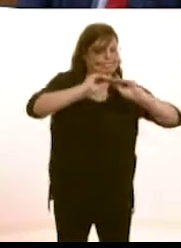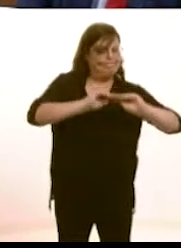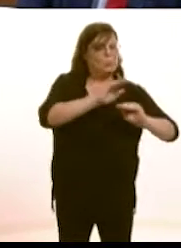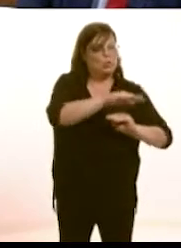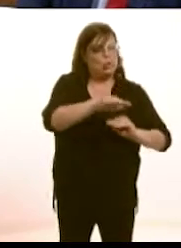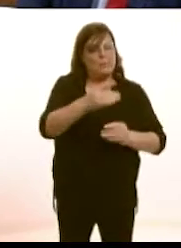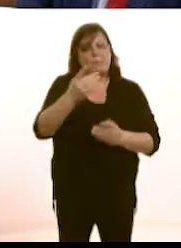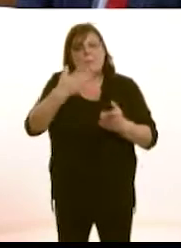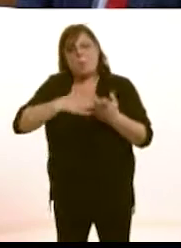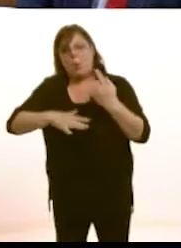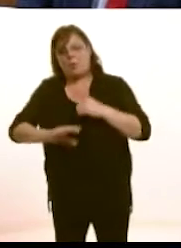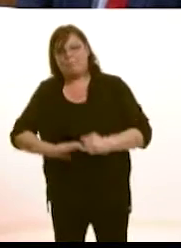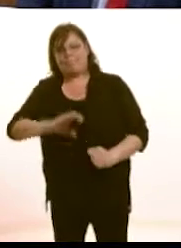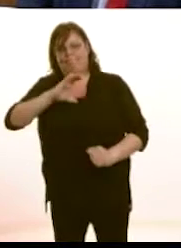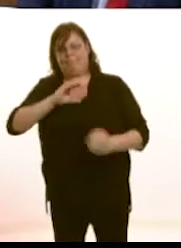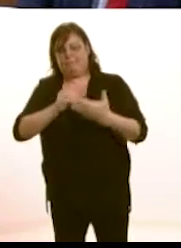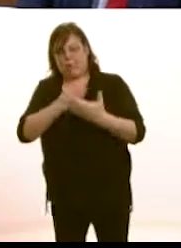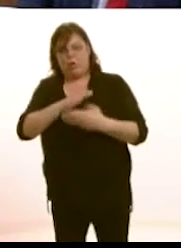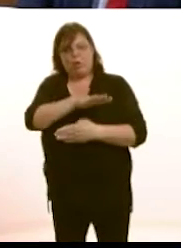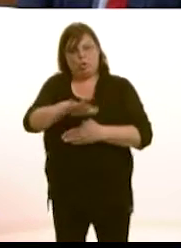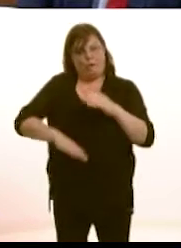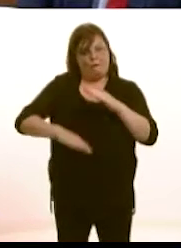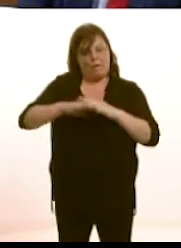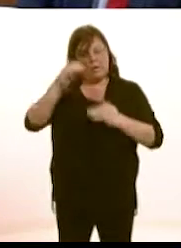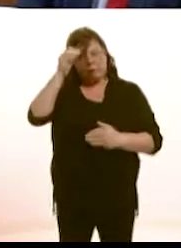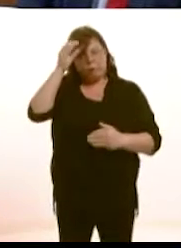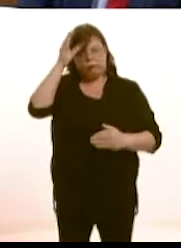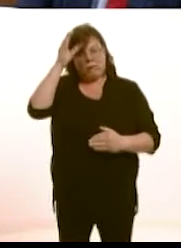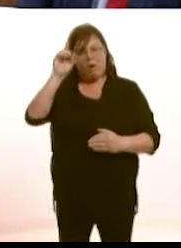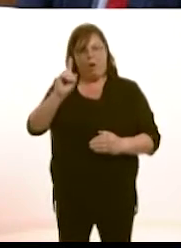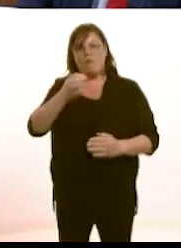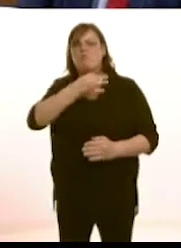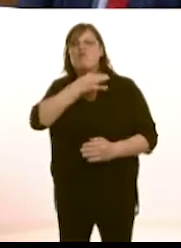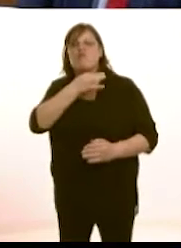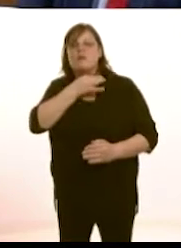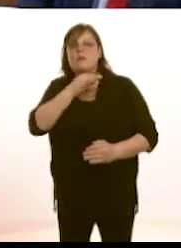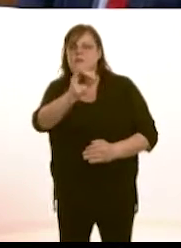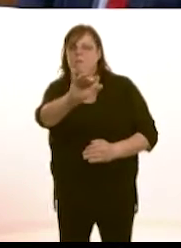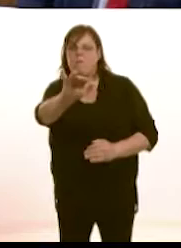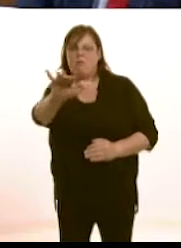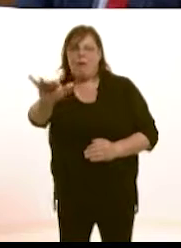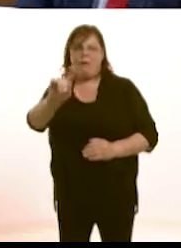want to make sure that children are as fully aware as they can be of what lurks out there online.